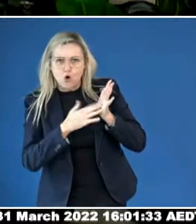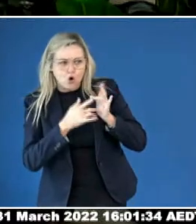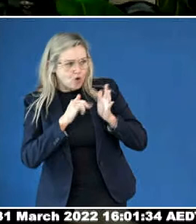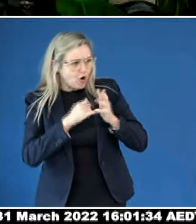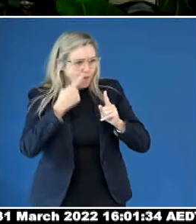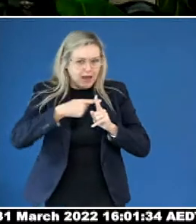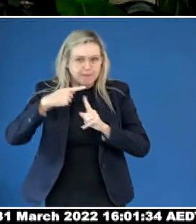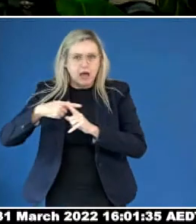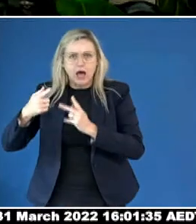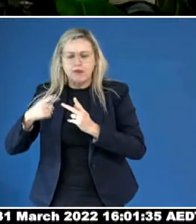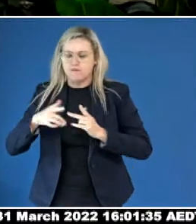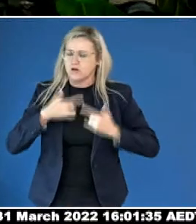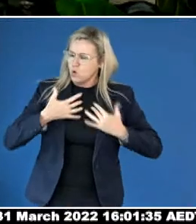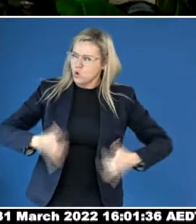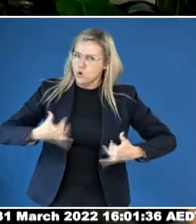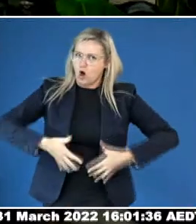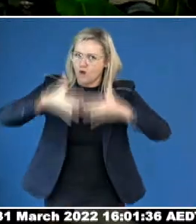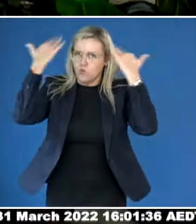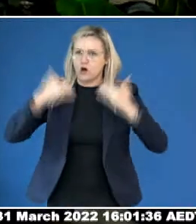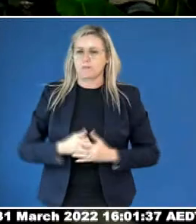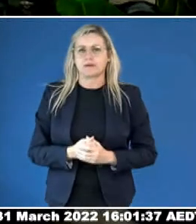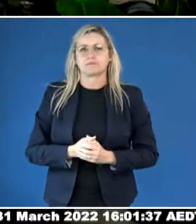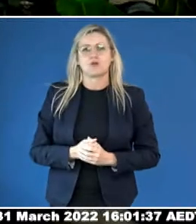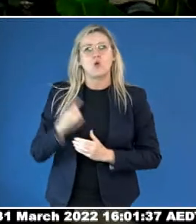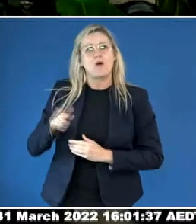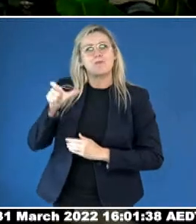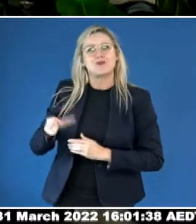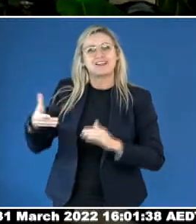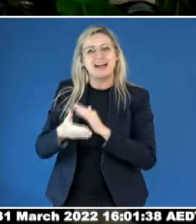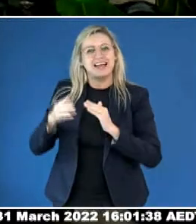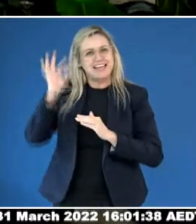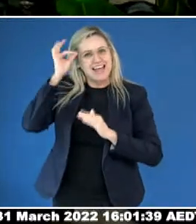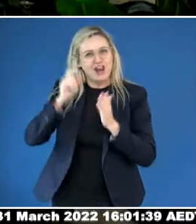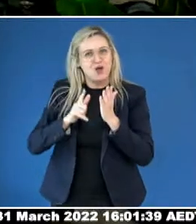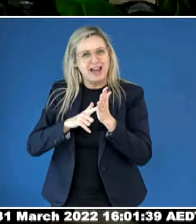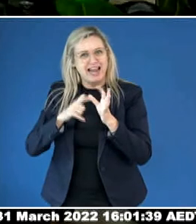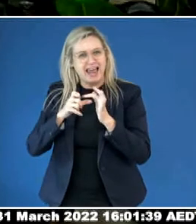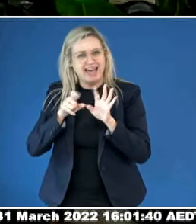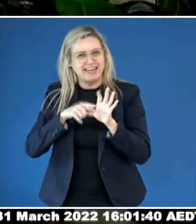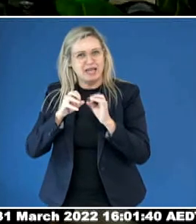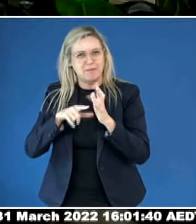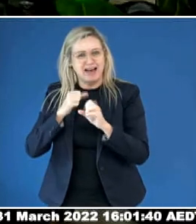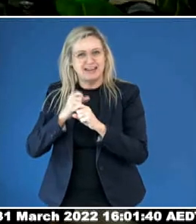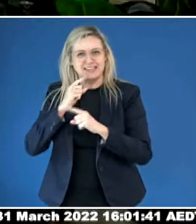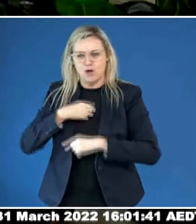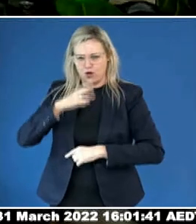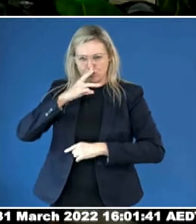One of our members says: "I'm a 33-year-old autistic woman who has faced violence in many forms throughout my